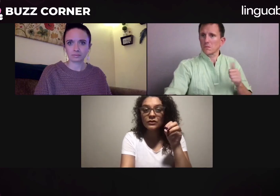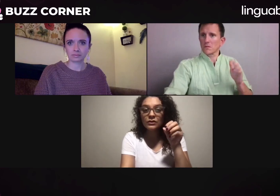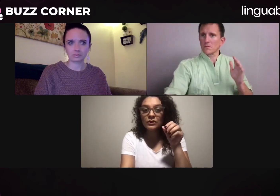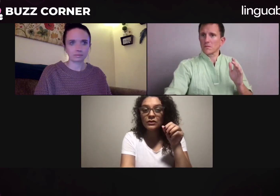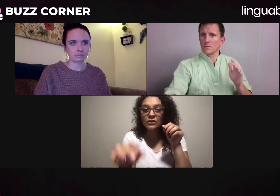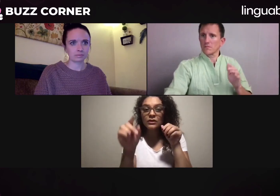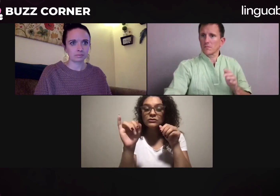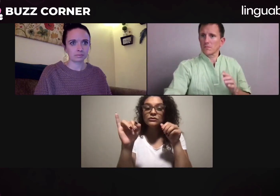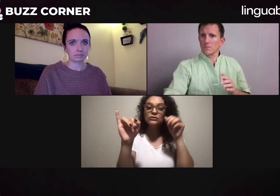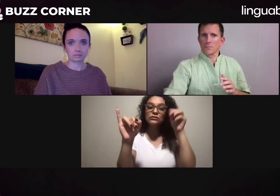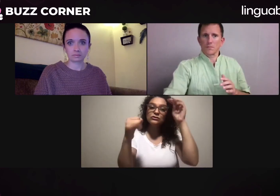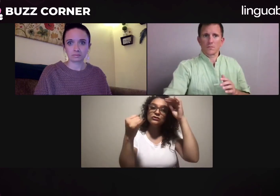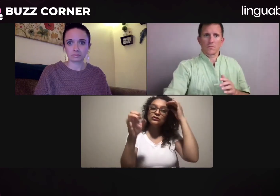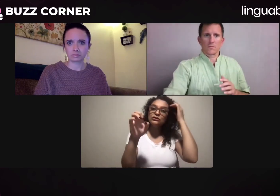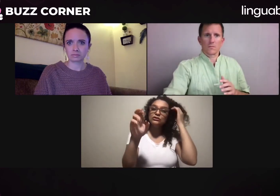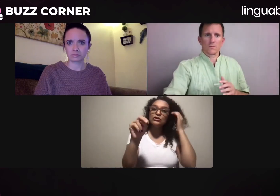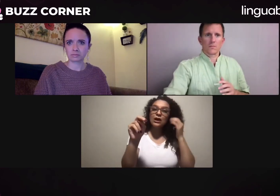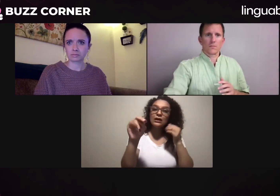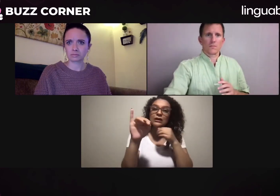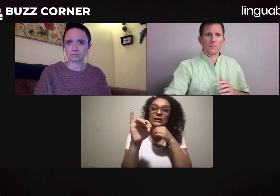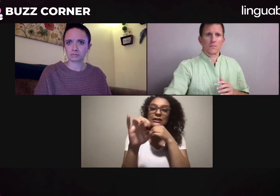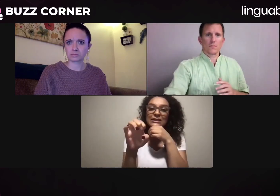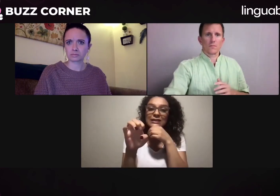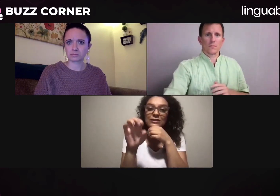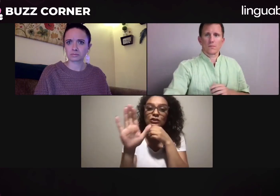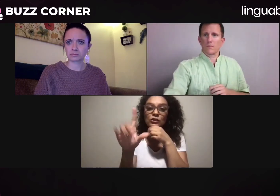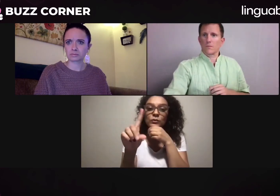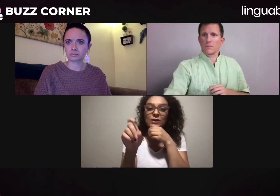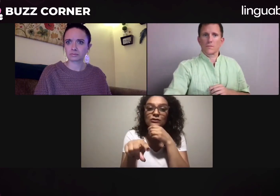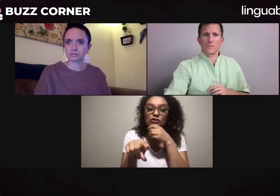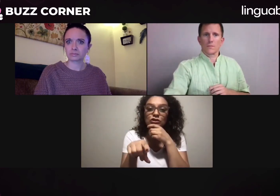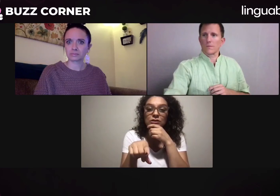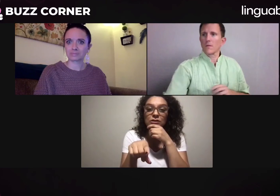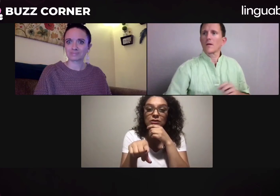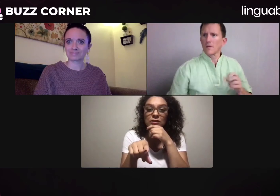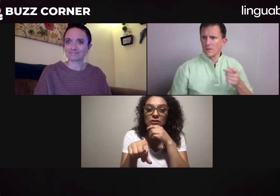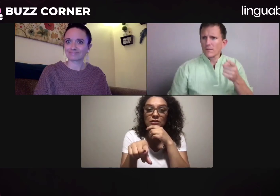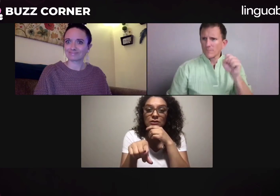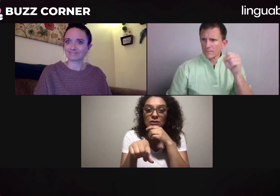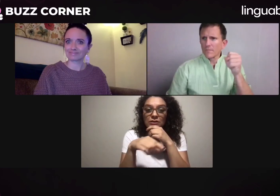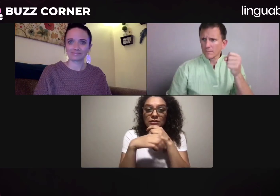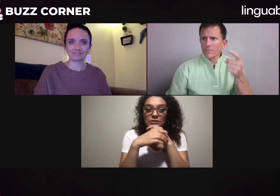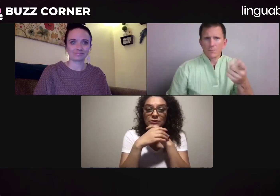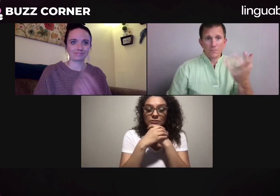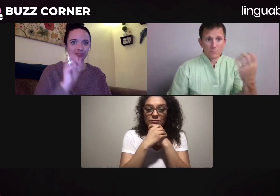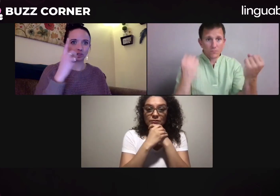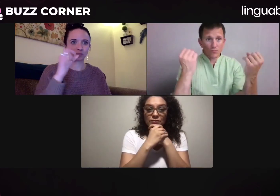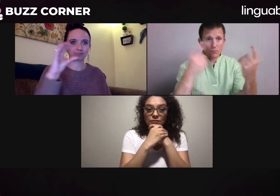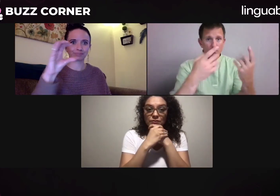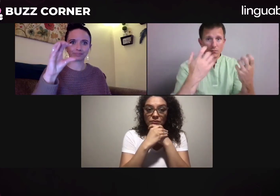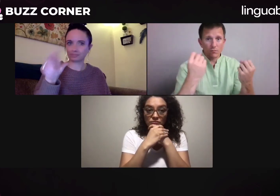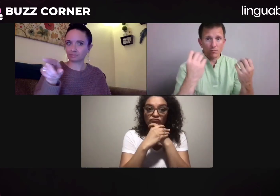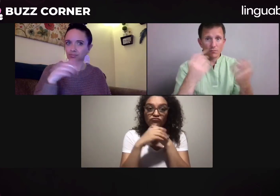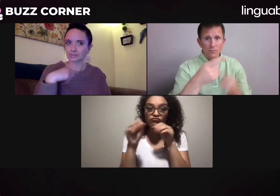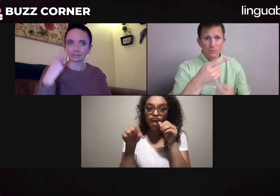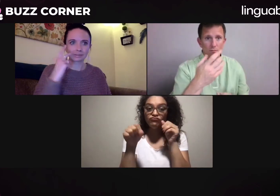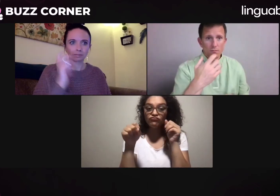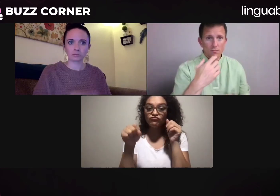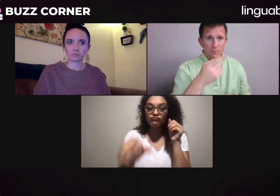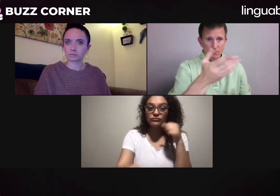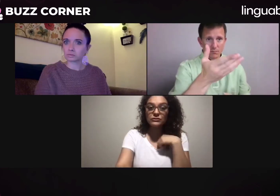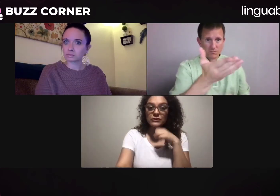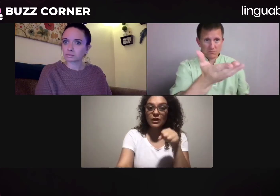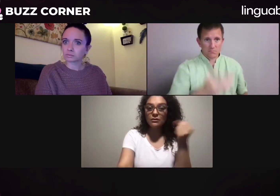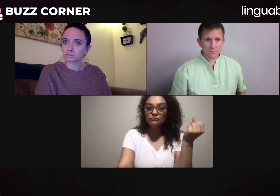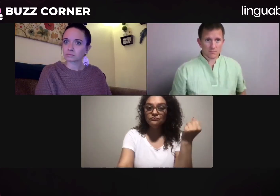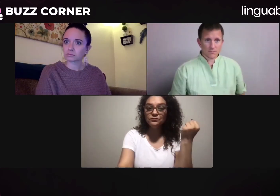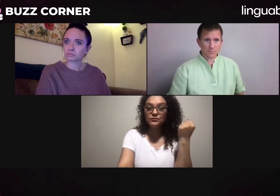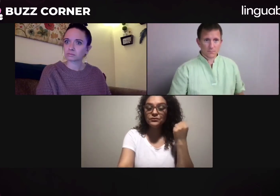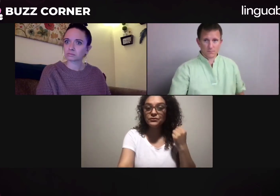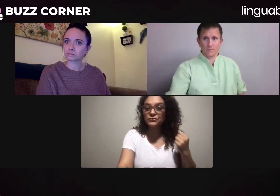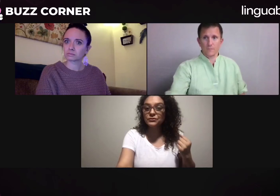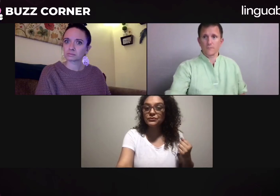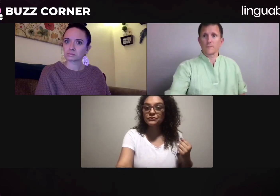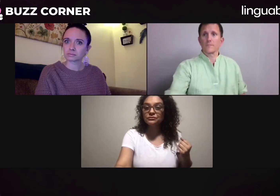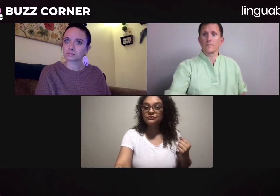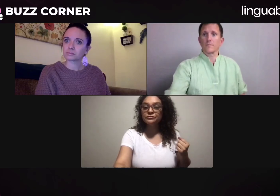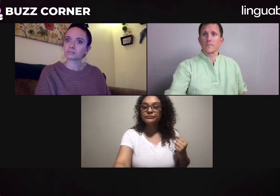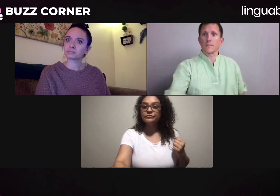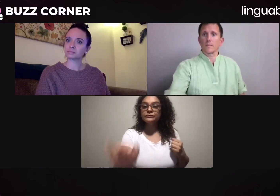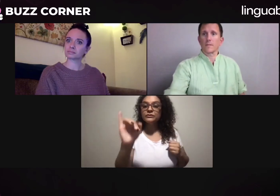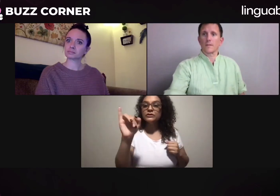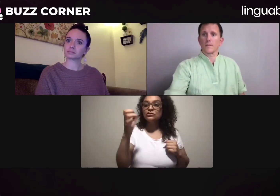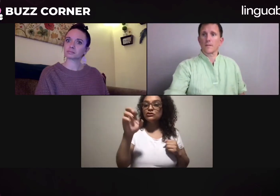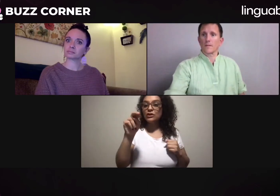I am seeing something from Jennie